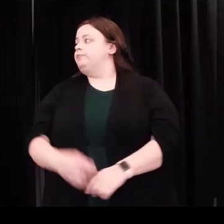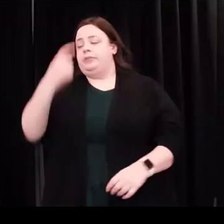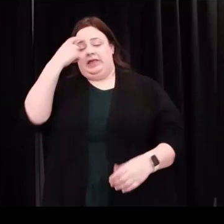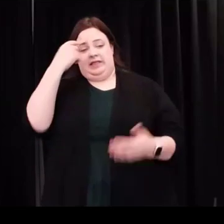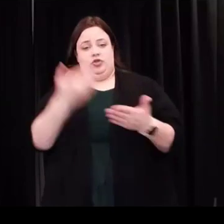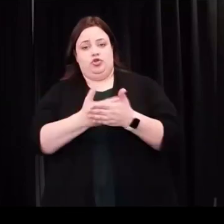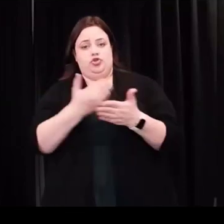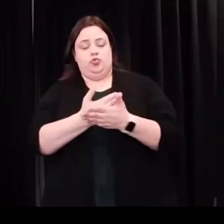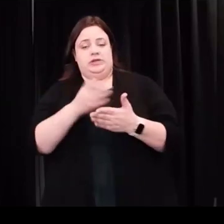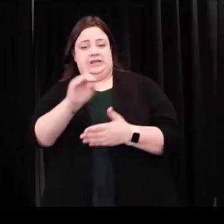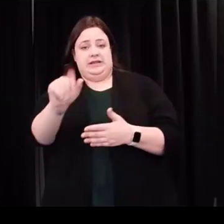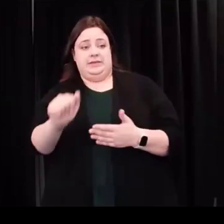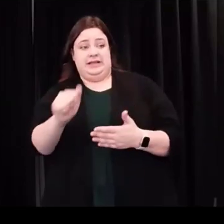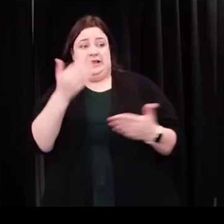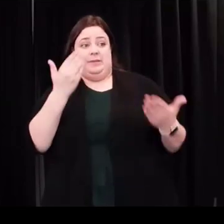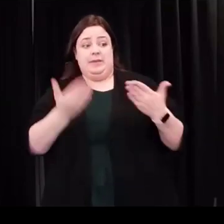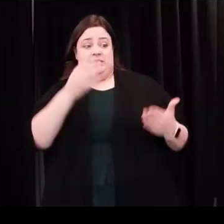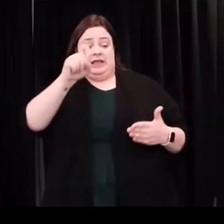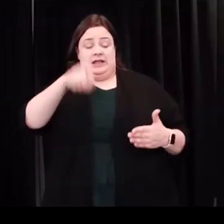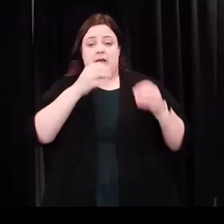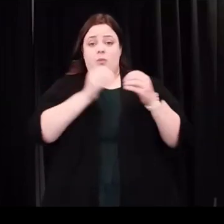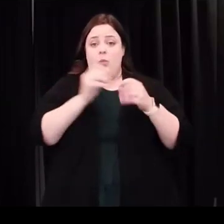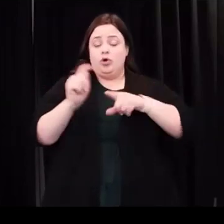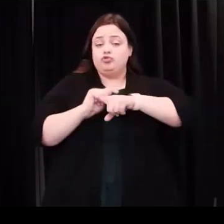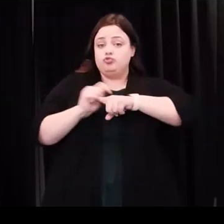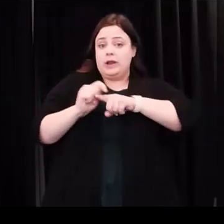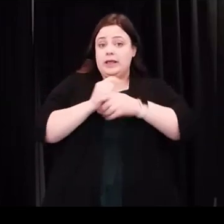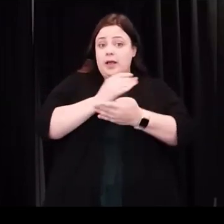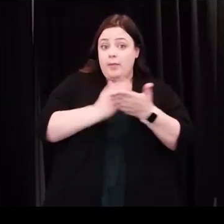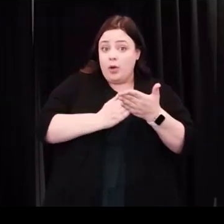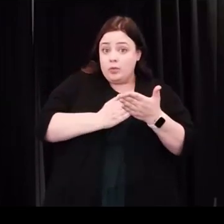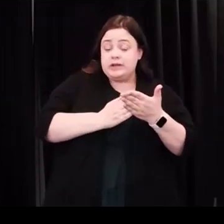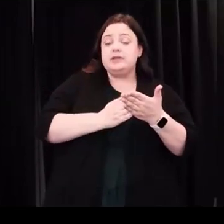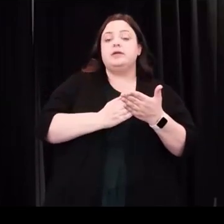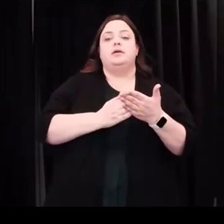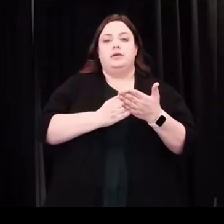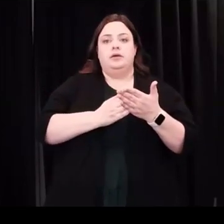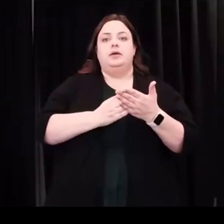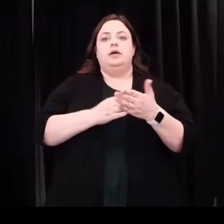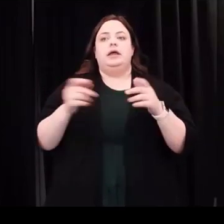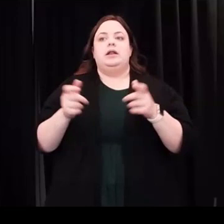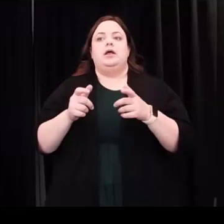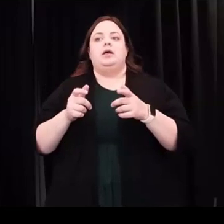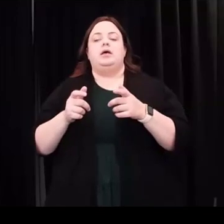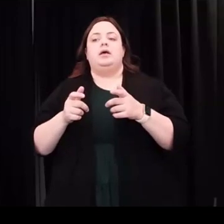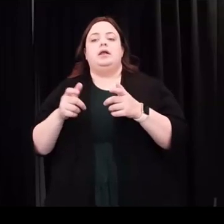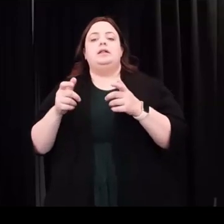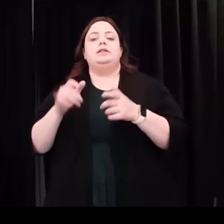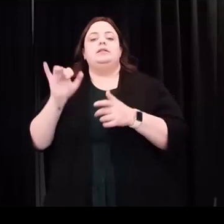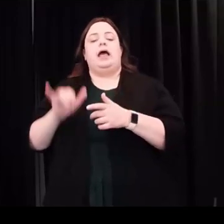they may need more training components and a learning curve from visually seeing something